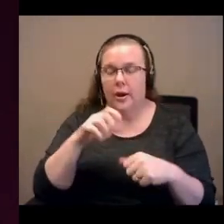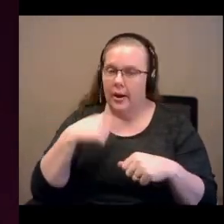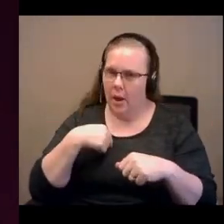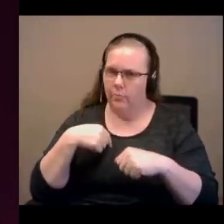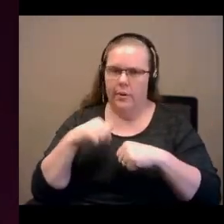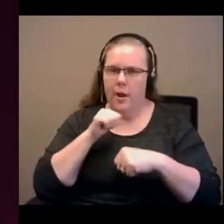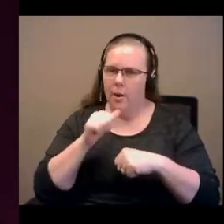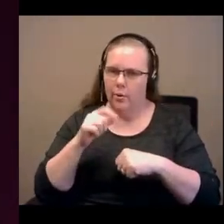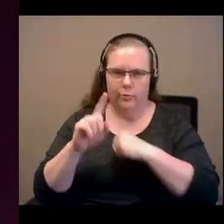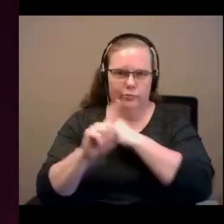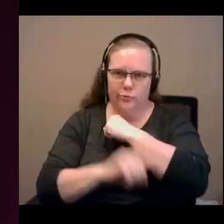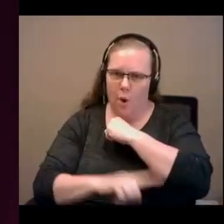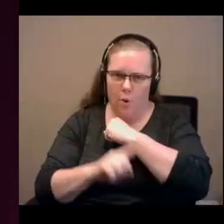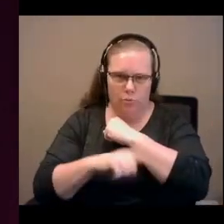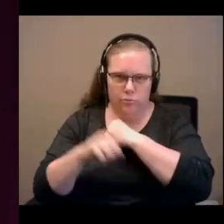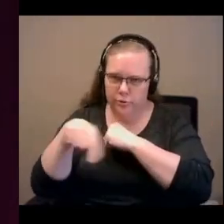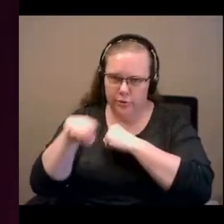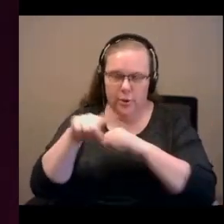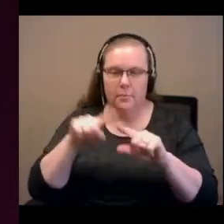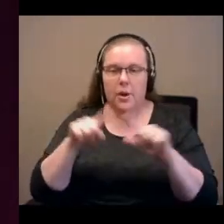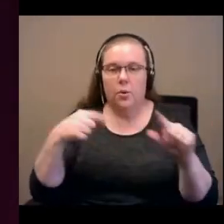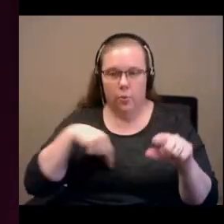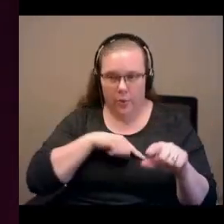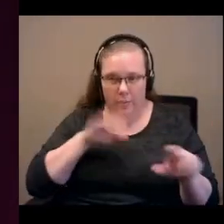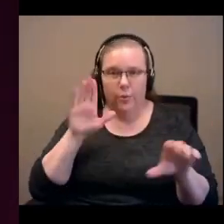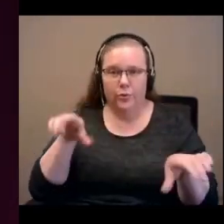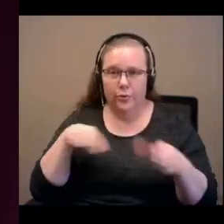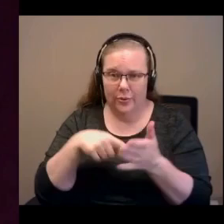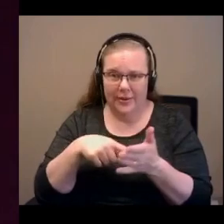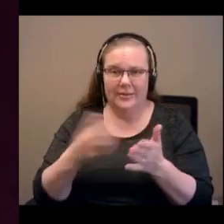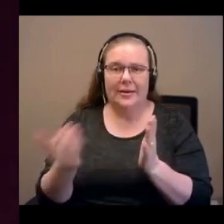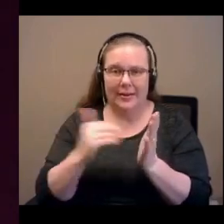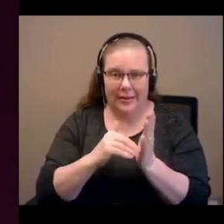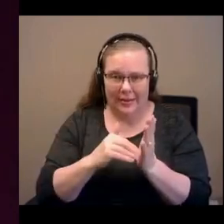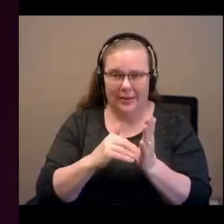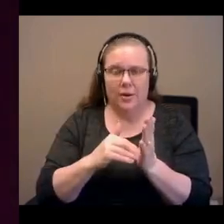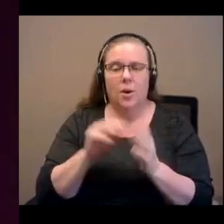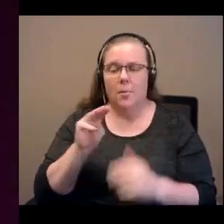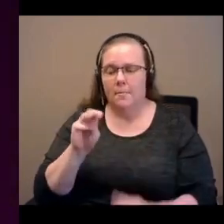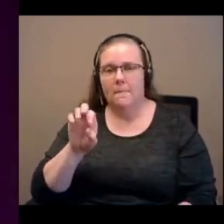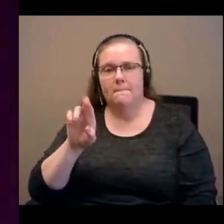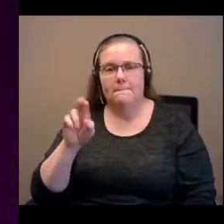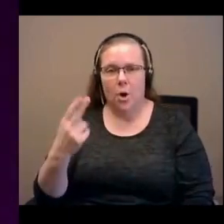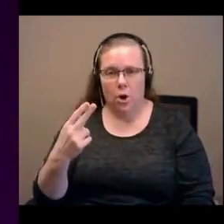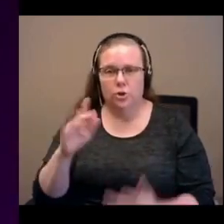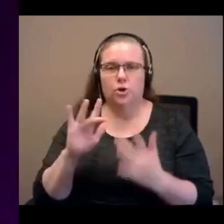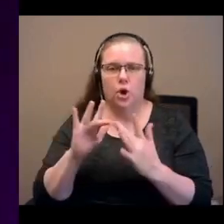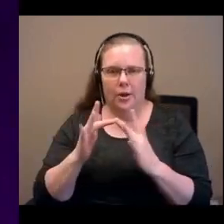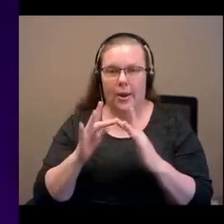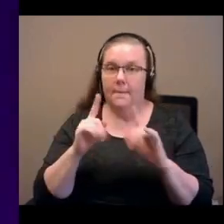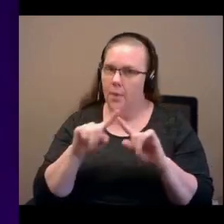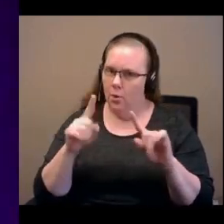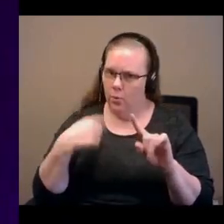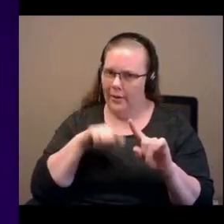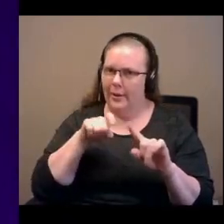or we’ll be doing this in March online. We want you guys to connect with one another, but we gotta get about our business. Jonah’s gonna be up here in one quick minute.